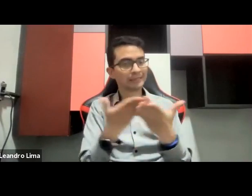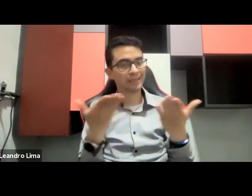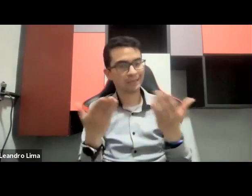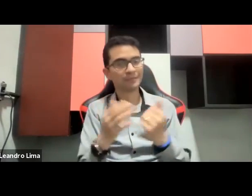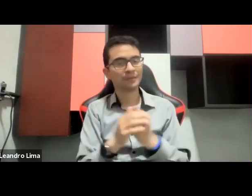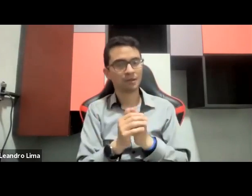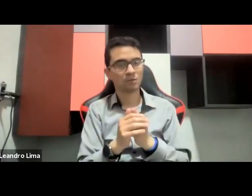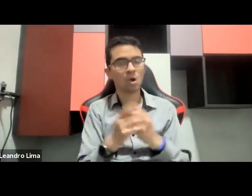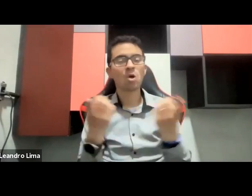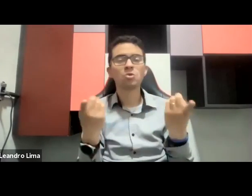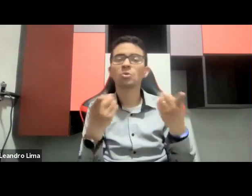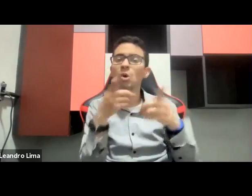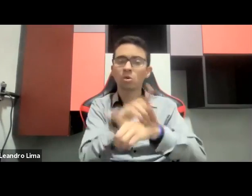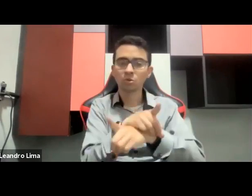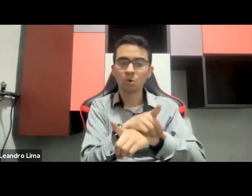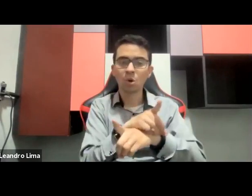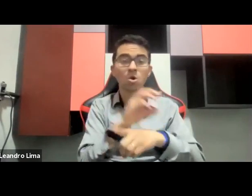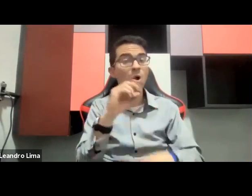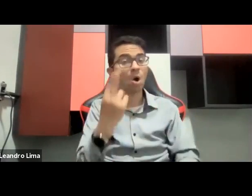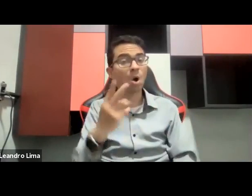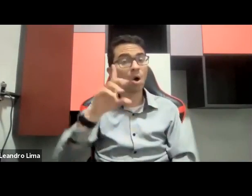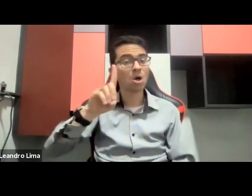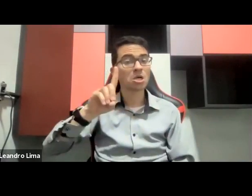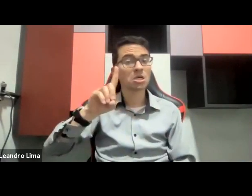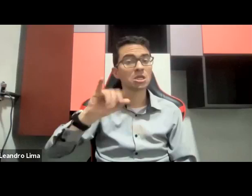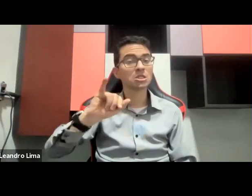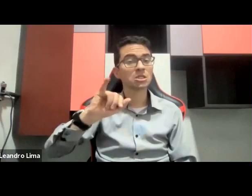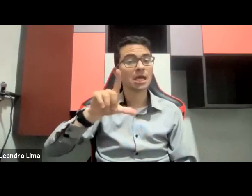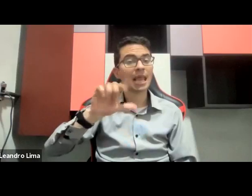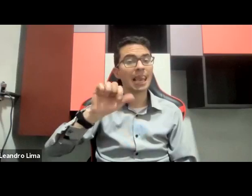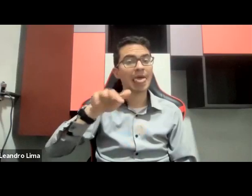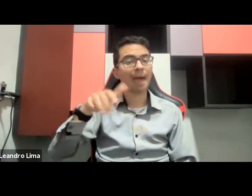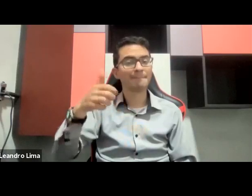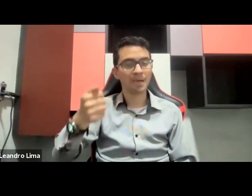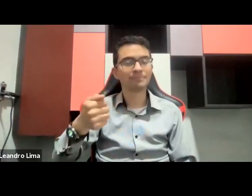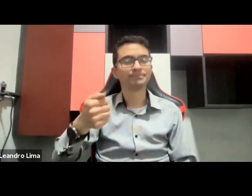or dial M.